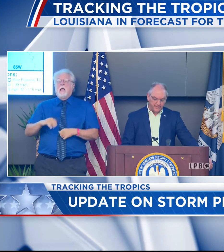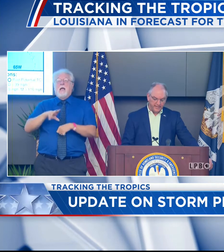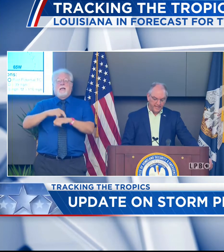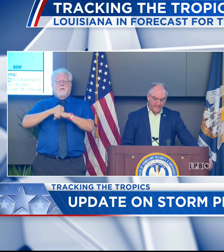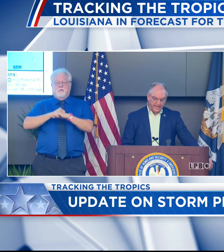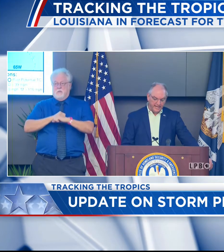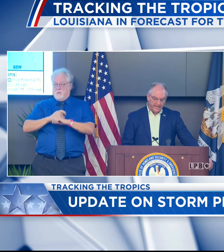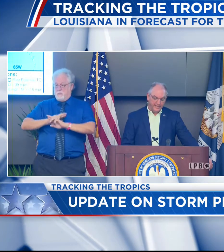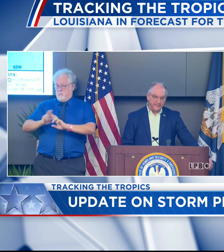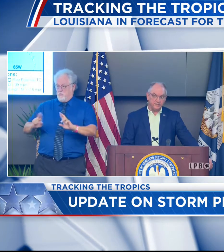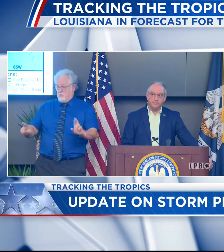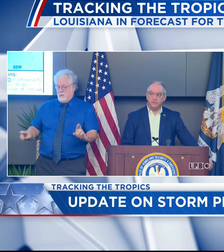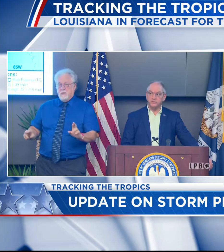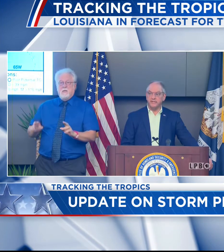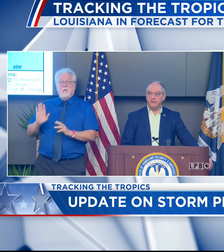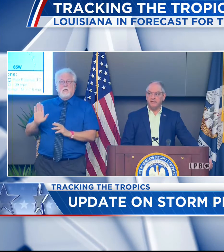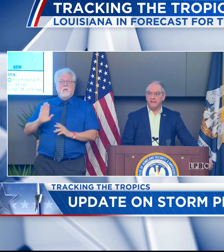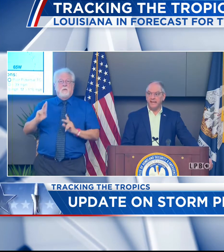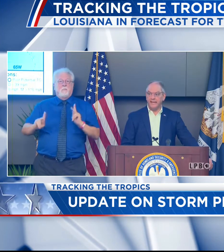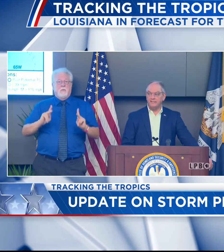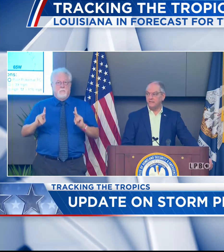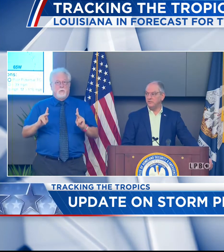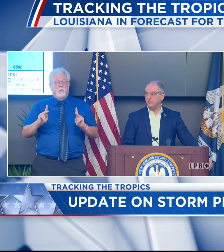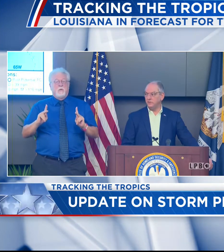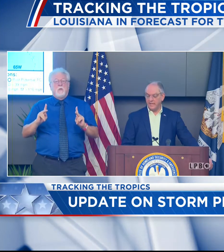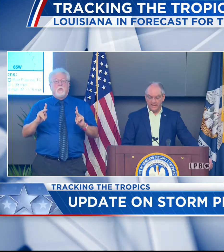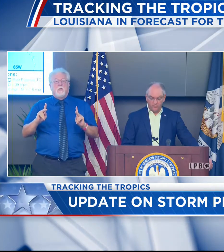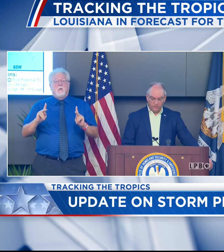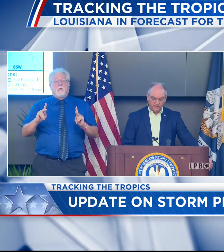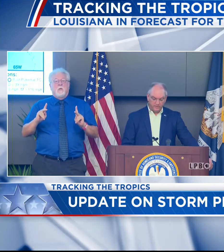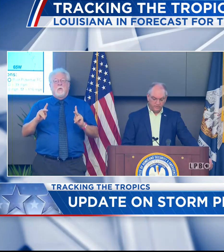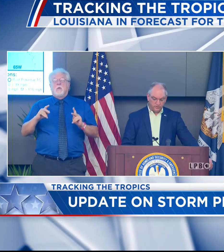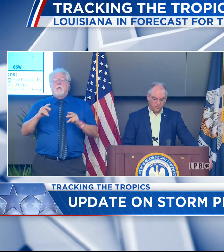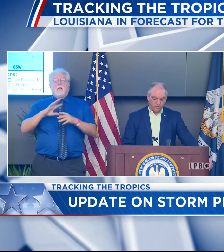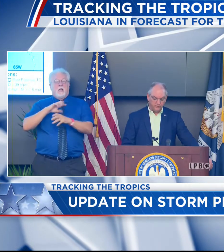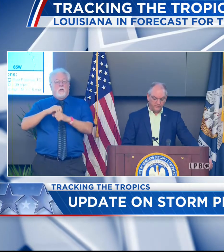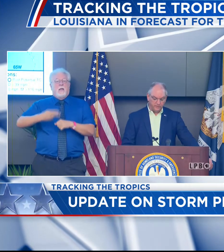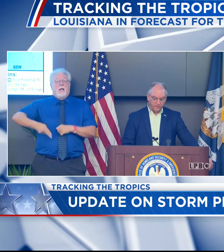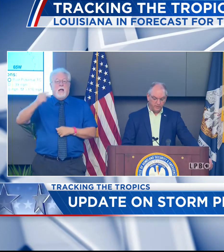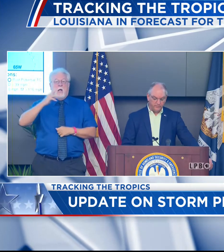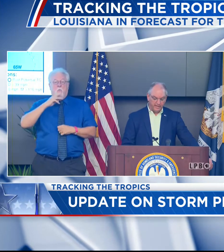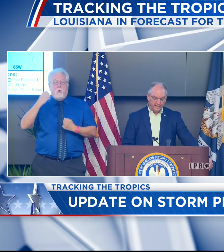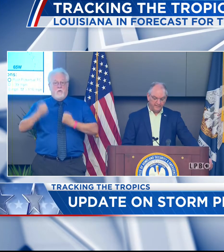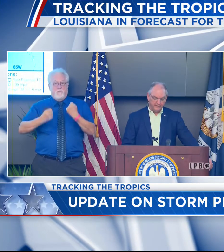THREE PUMPS WERE DELIVERED YESTERDAY. AND ANOTHER THREE DELIVERED TO ST. BERNARD TODAY. THE NATIONAL GUARD IS